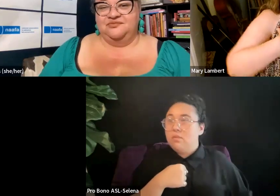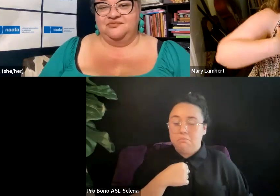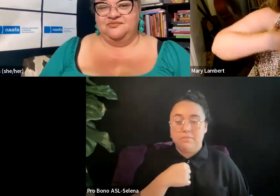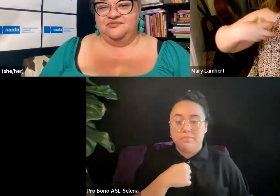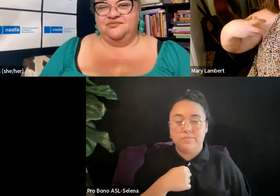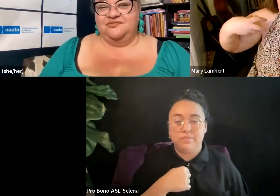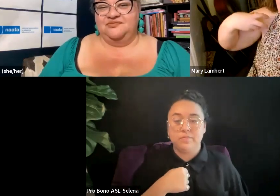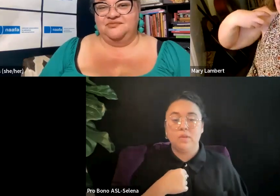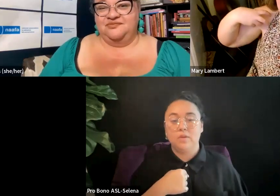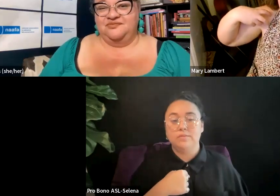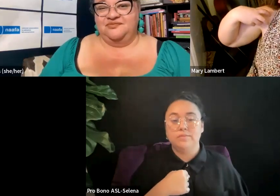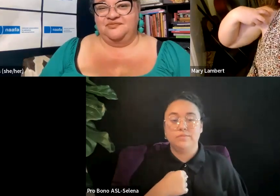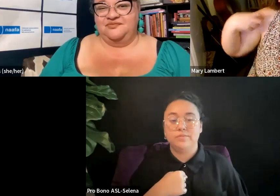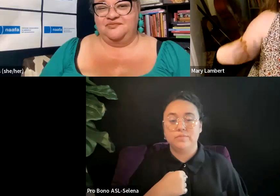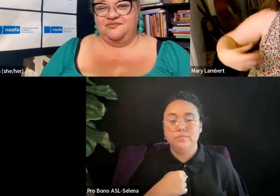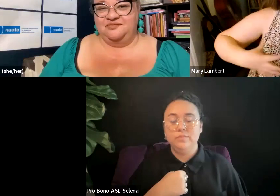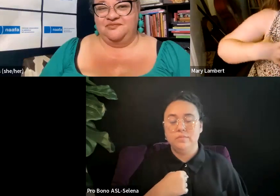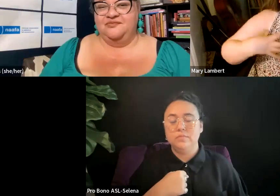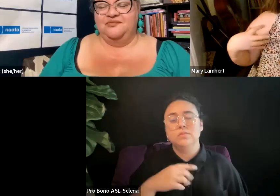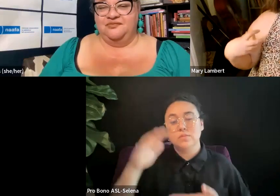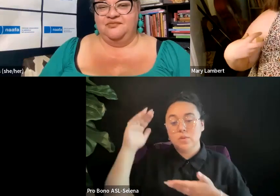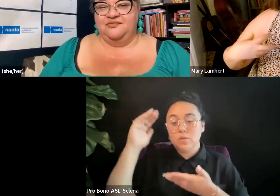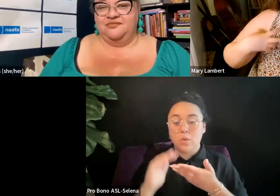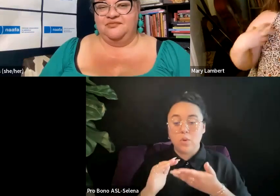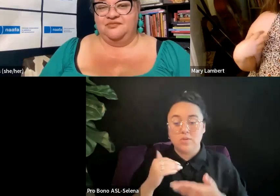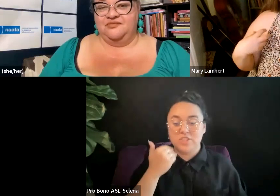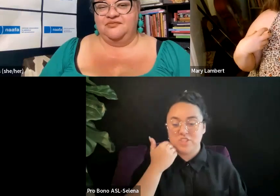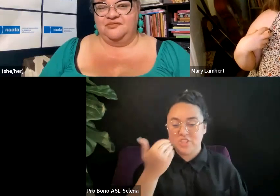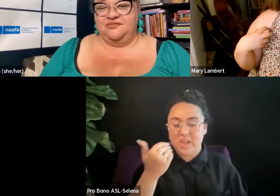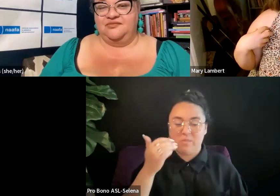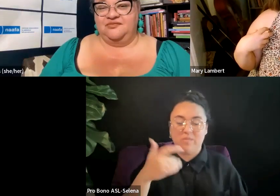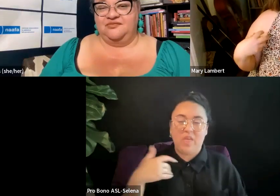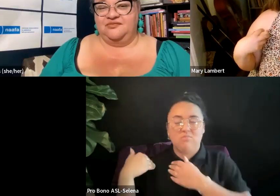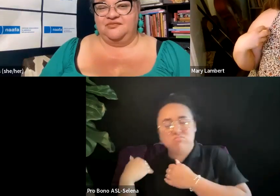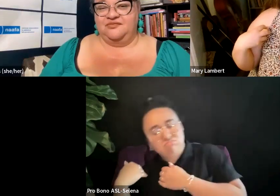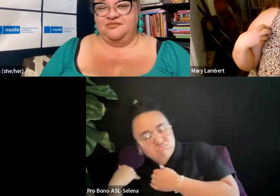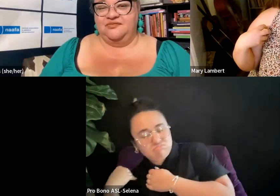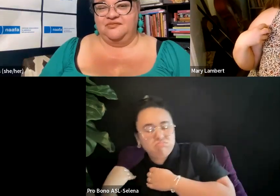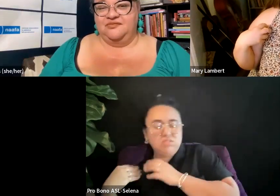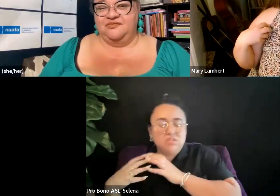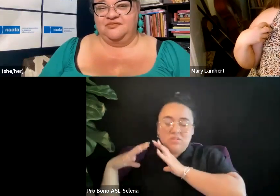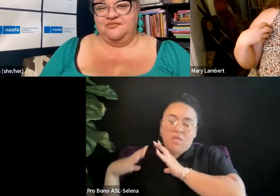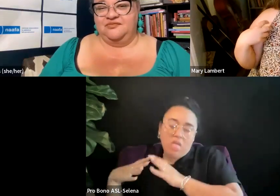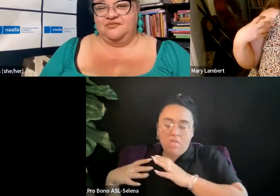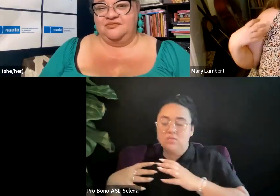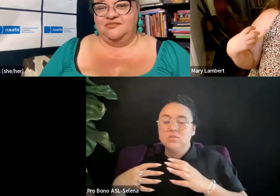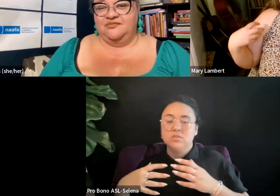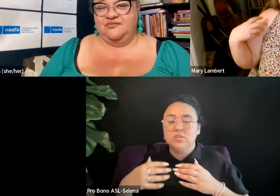lessen the amount of shame, the anvil of shame that has been, you know, on my body